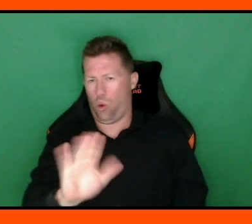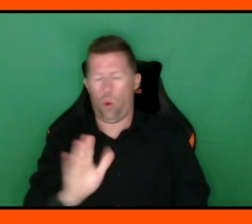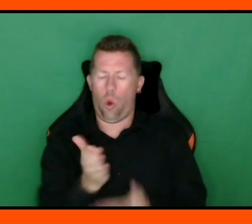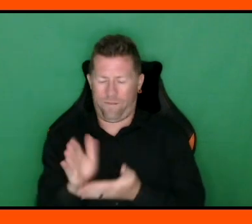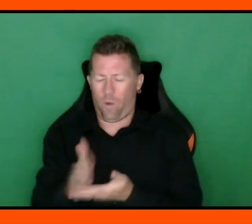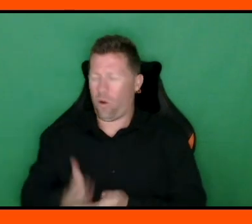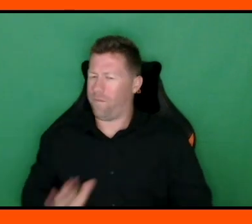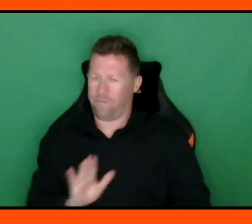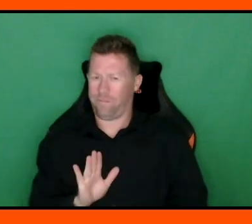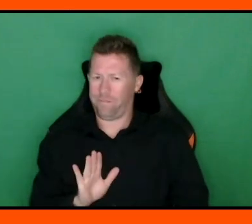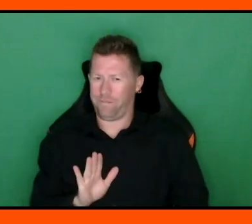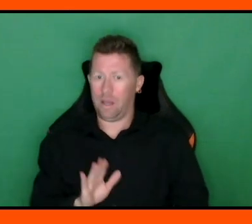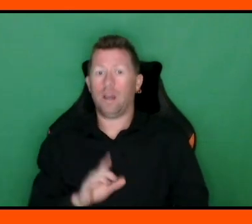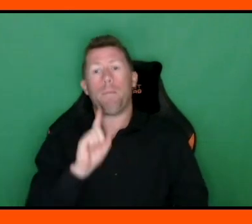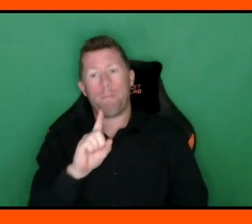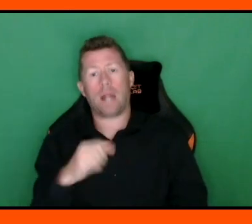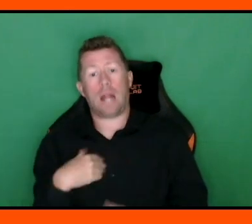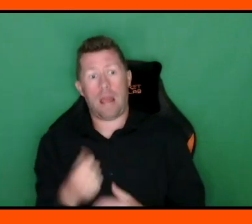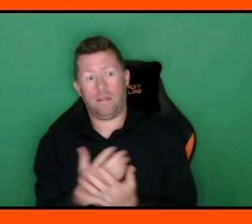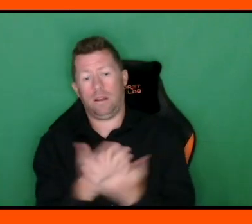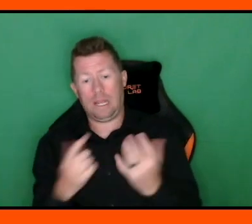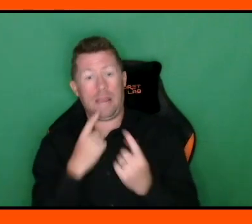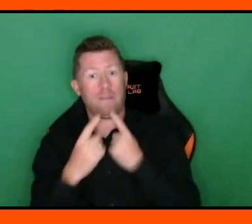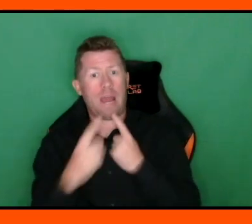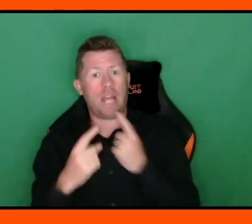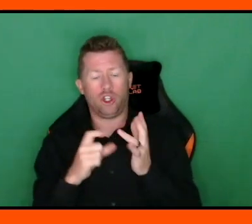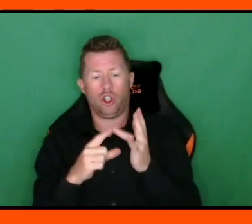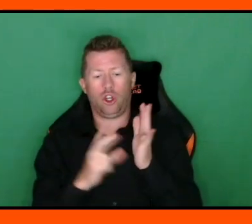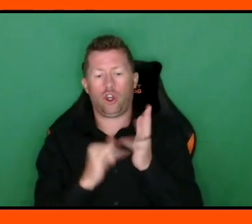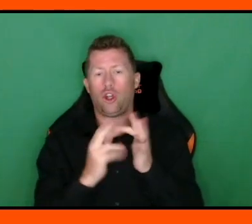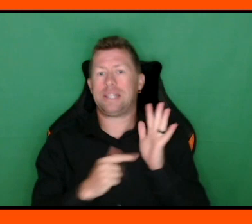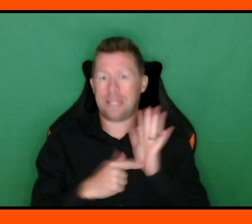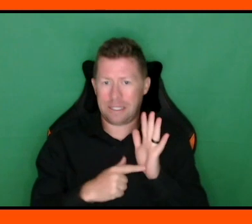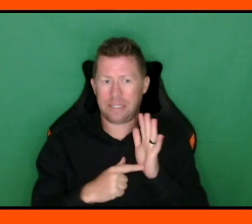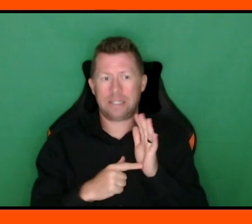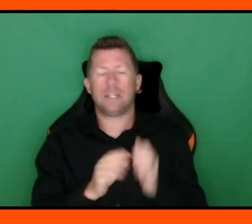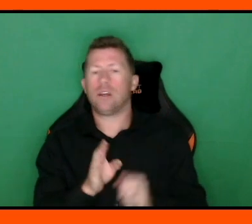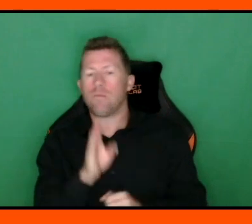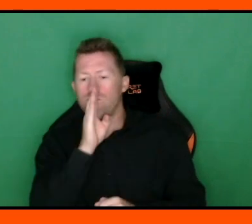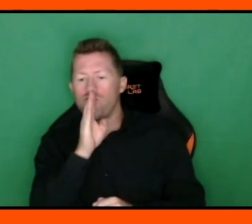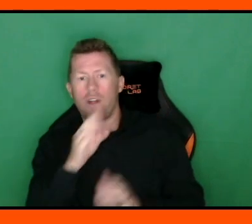We’ve got quite a deal more information about that consent to publish process and the privacy of your personal information